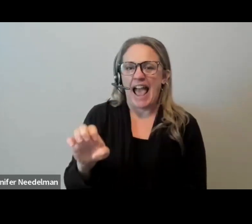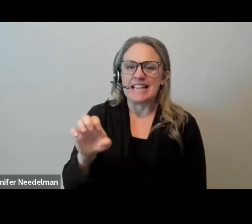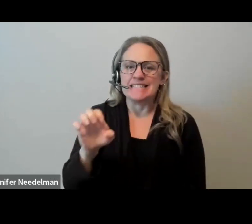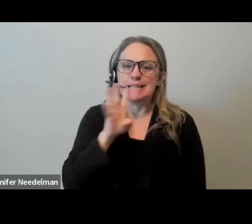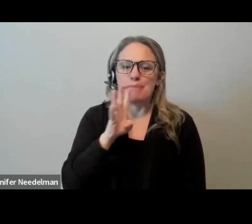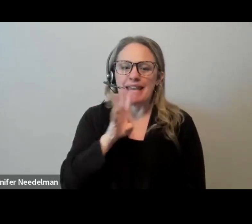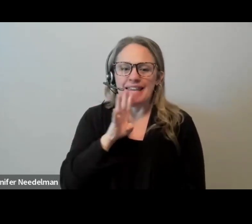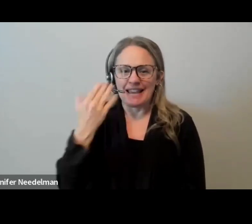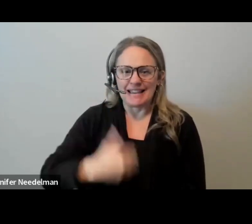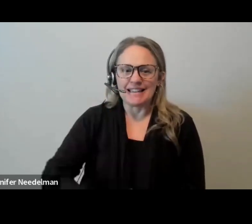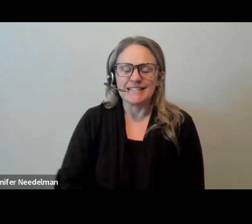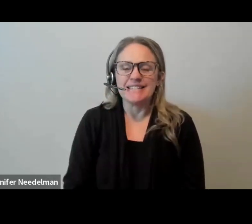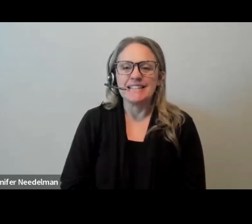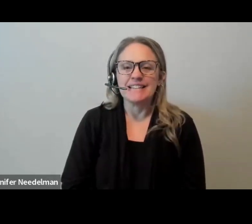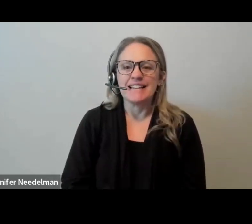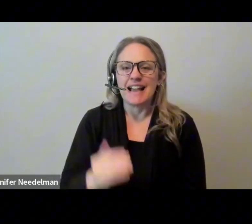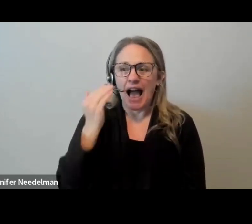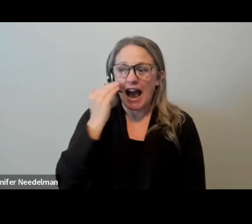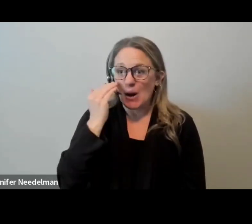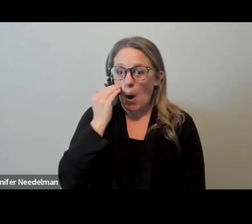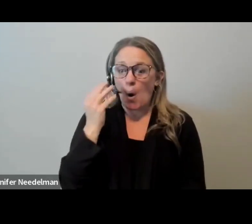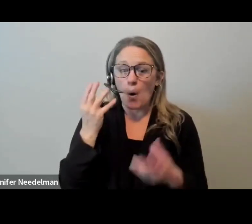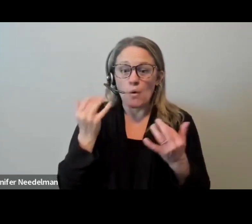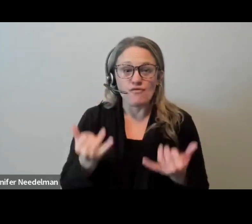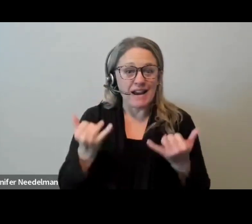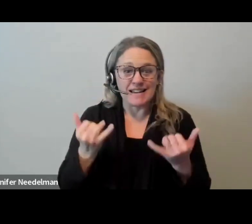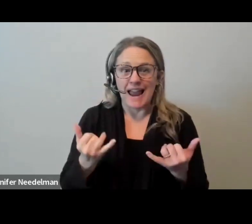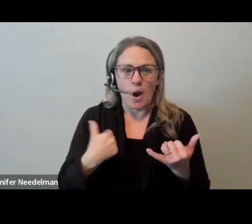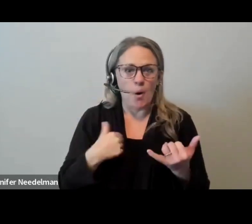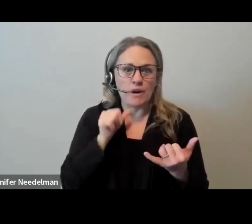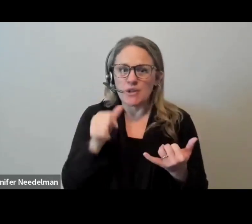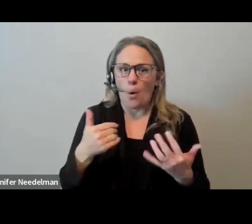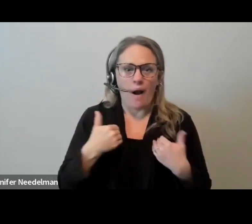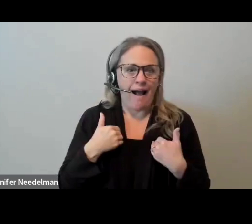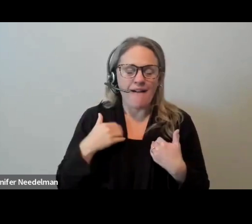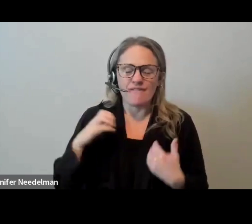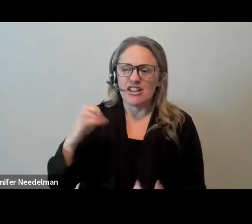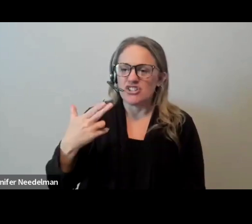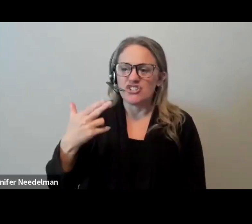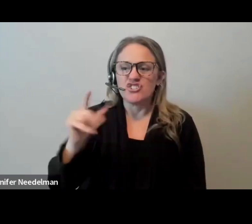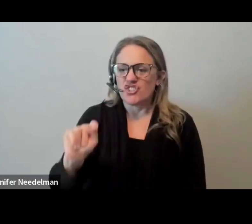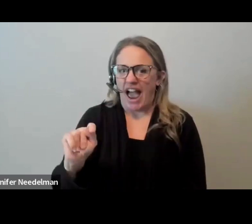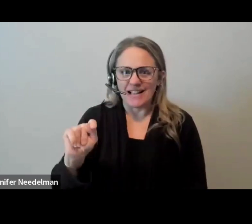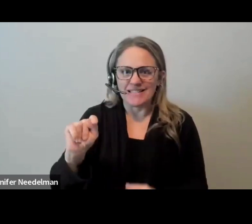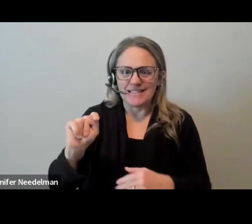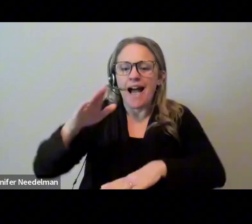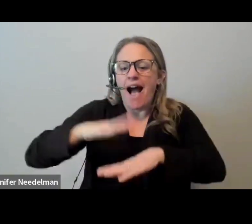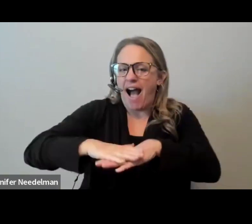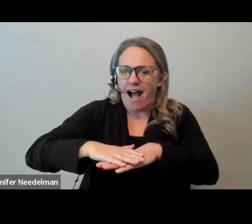I, I know that right now we don't have chat activated for you, but I'd love for you all,